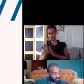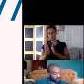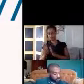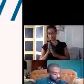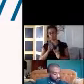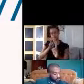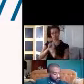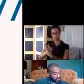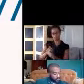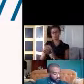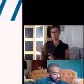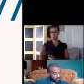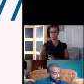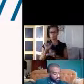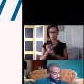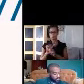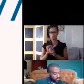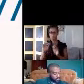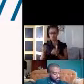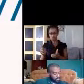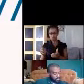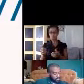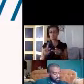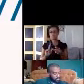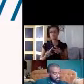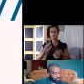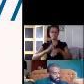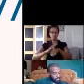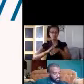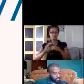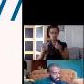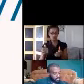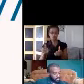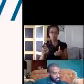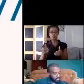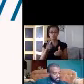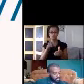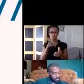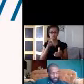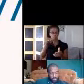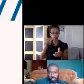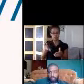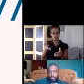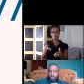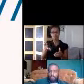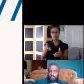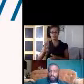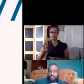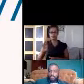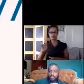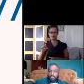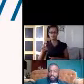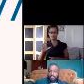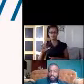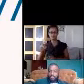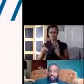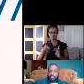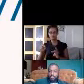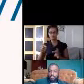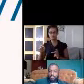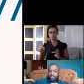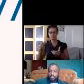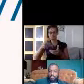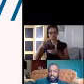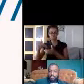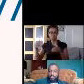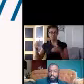also the advisory group made of, comprised of BIPOC folks doing work in the city. So